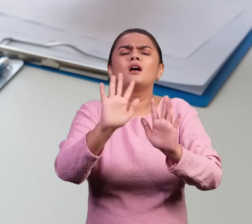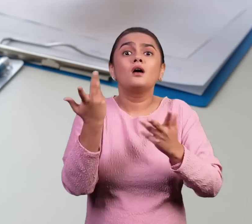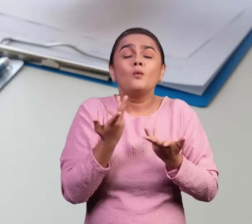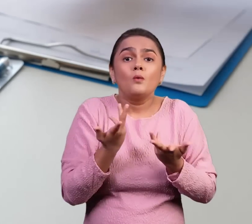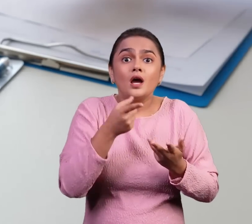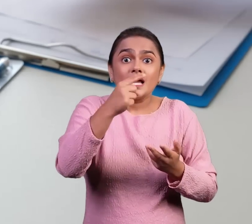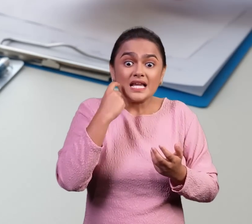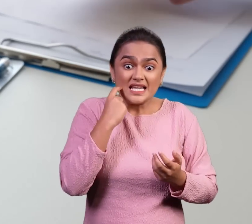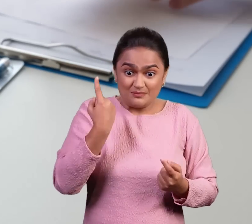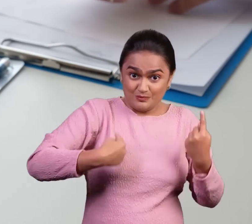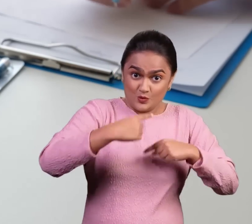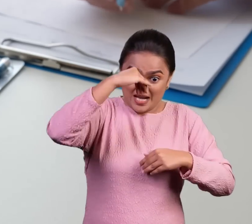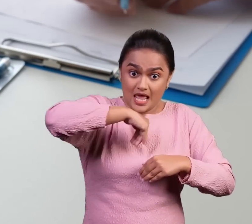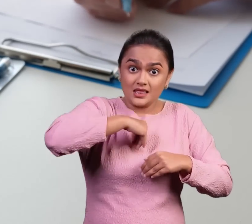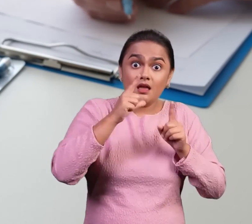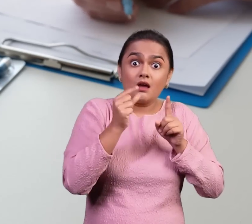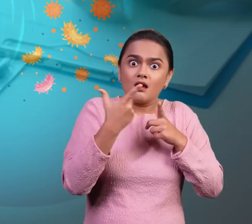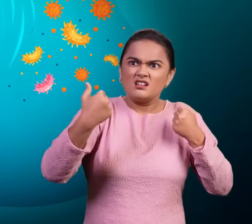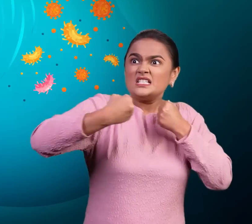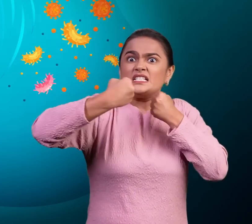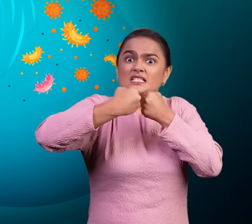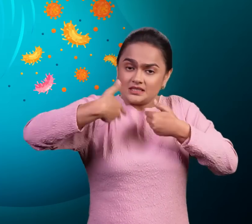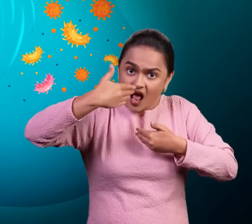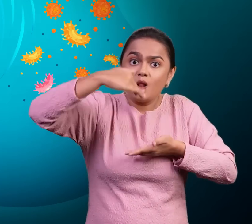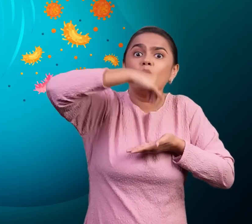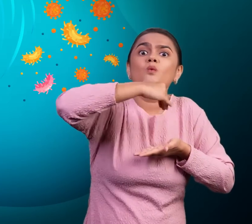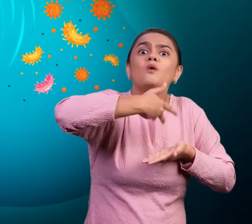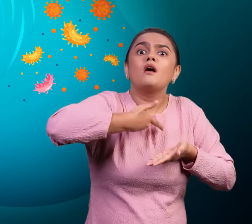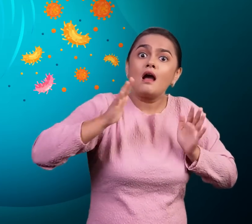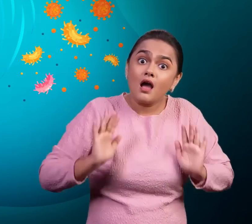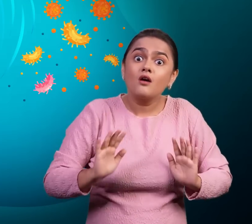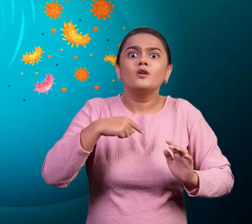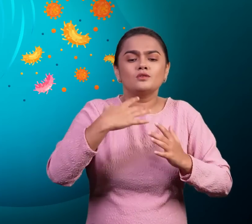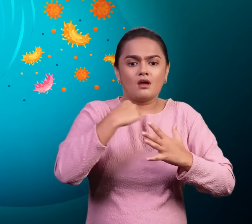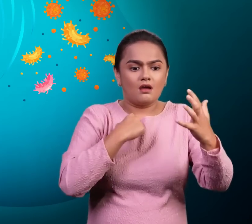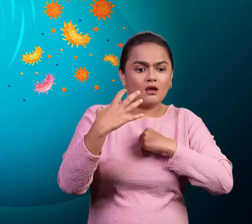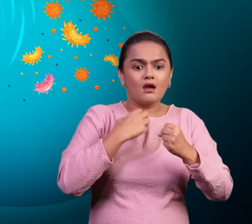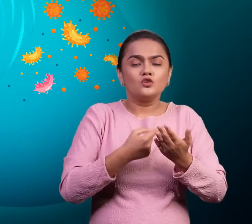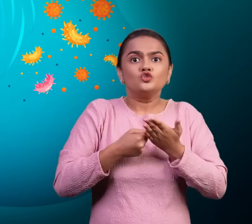This is because your immune system is fighting it. That's why symptoms appear.